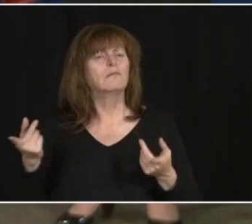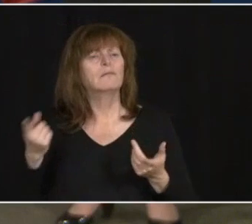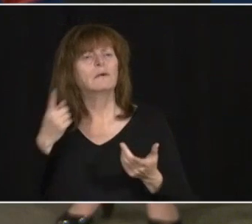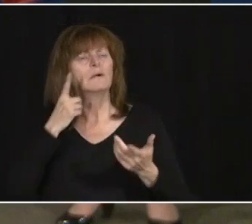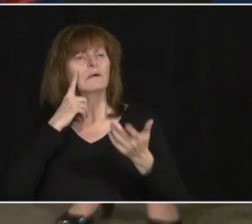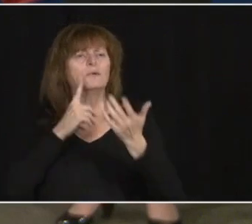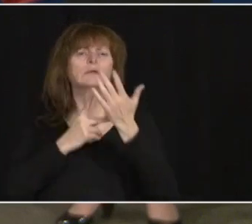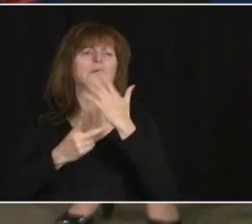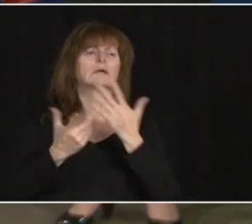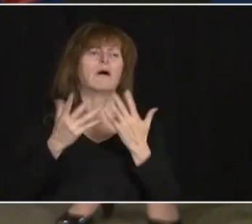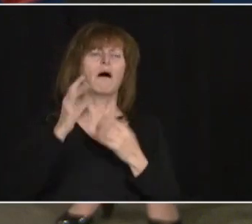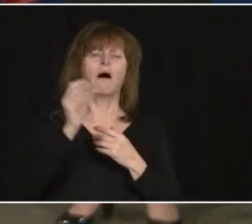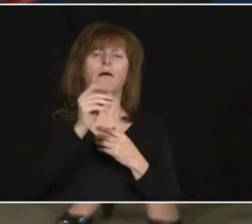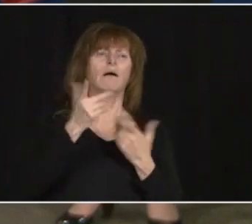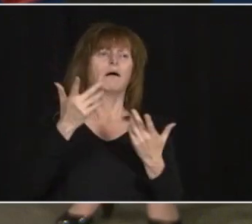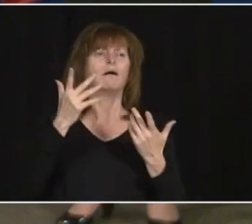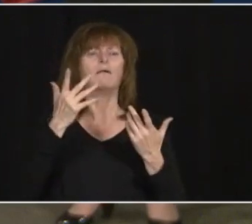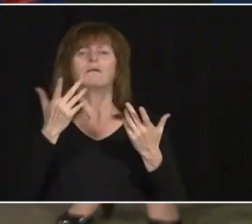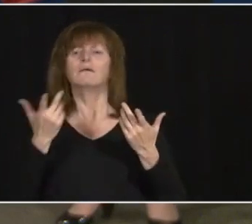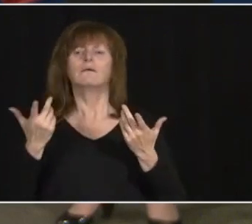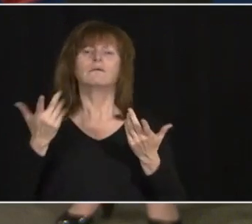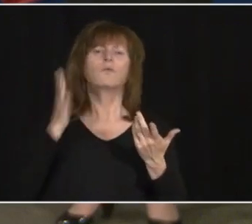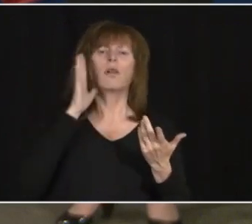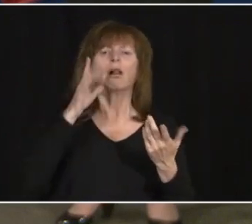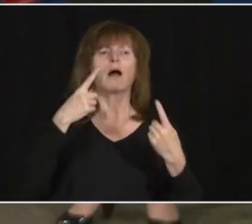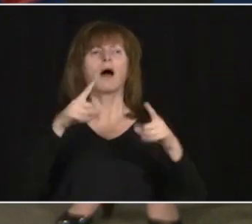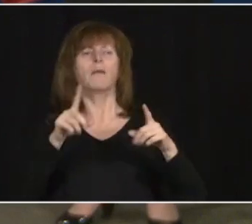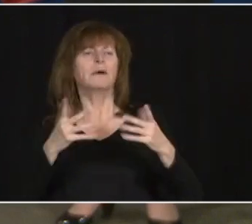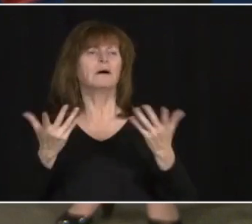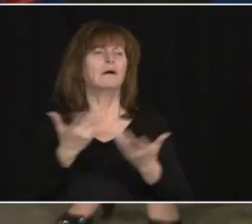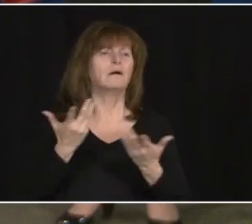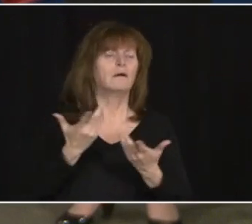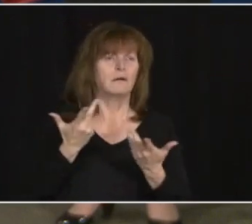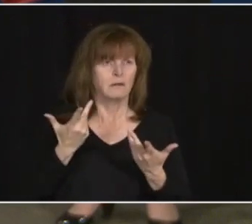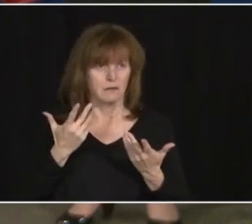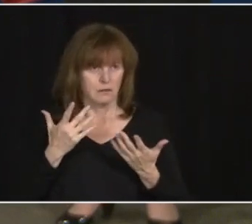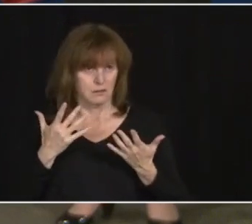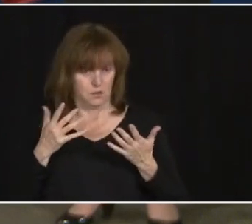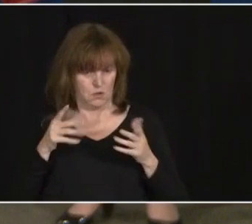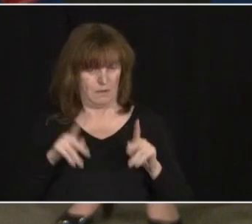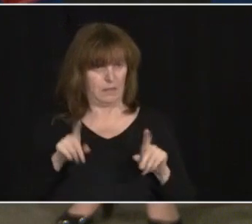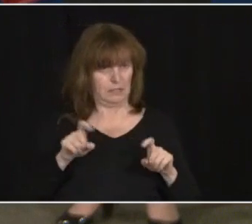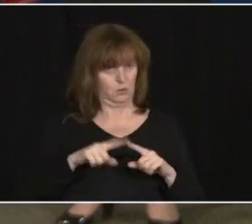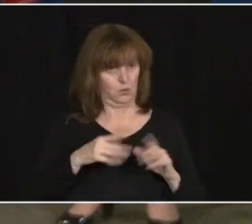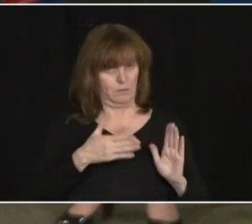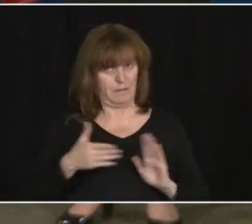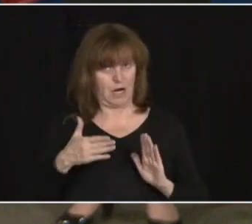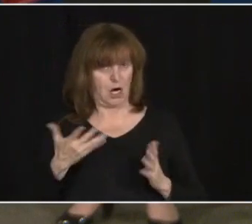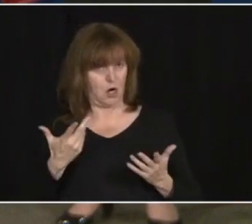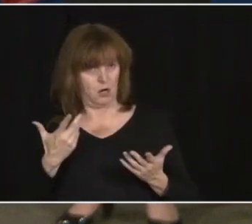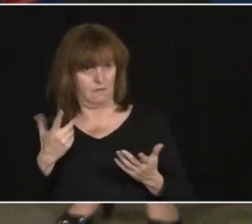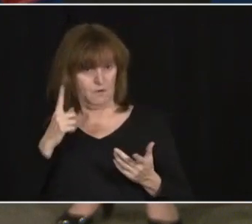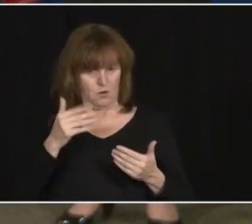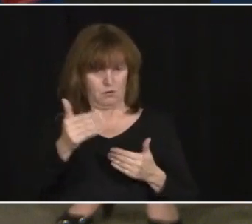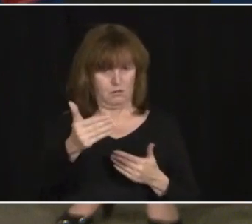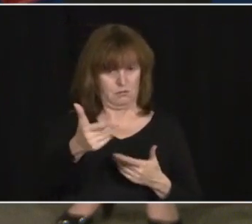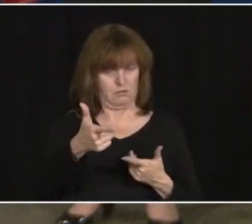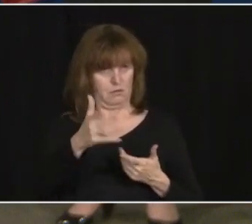situation to be like -- what should people prepare themselves for? Such a thing that when the restrictions get